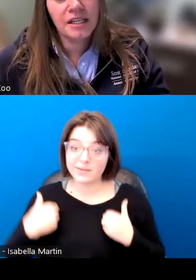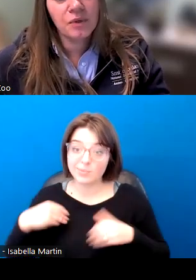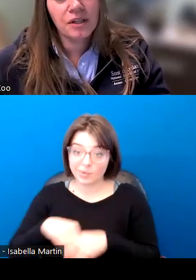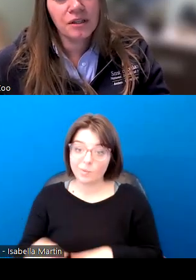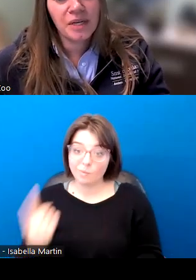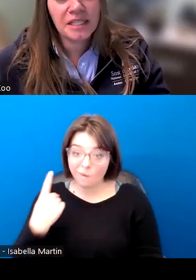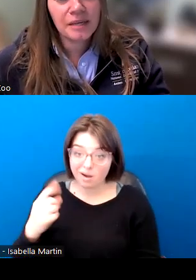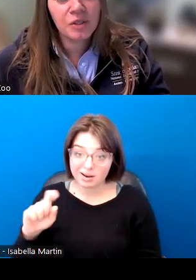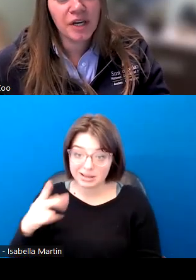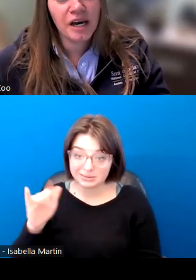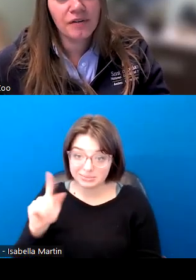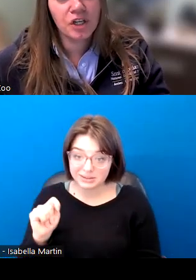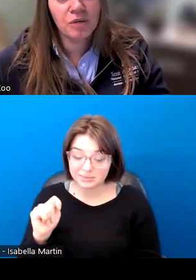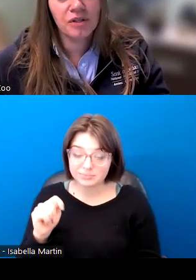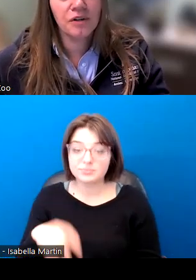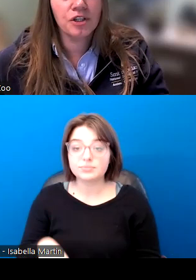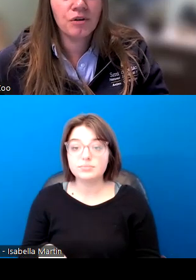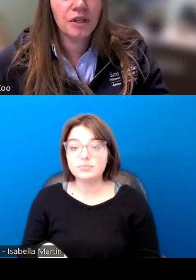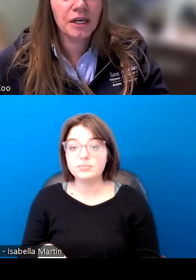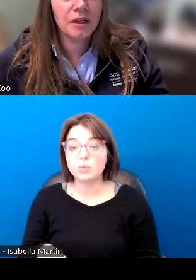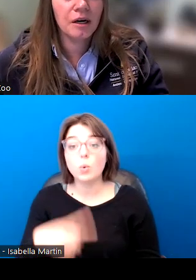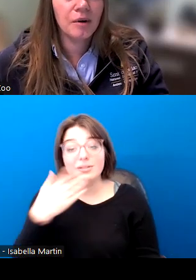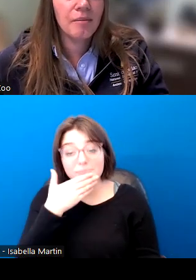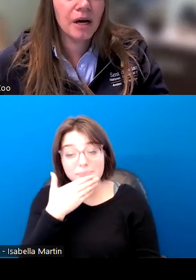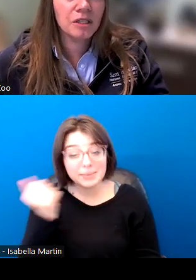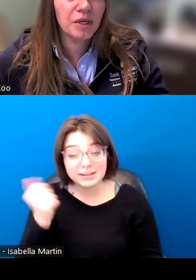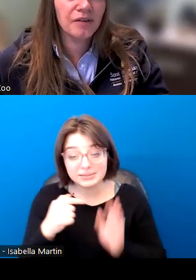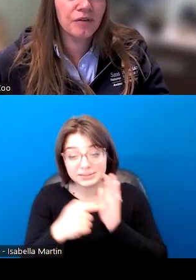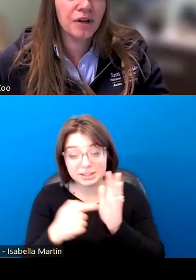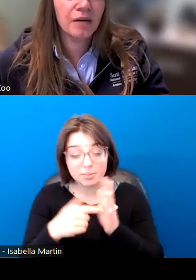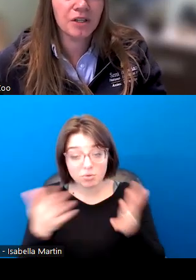guess one of the best examples we have in terms of controlling um amounts being given for animals